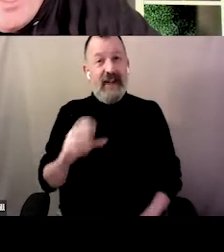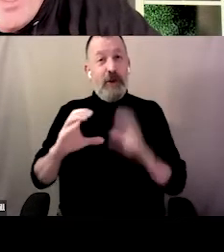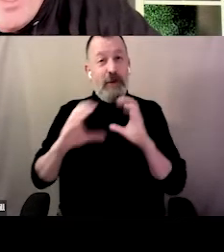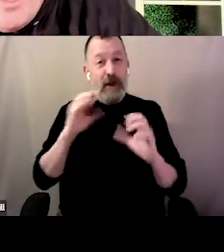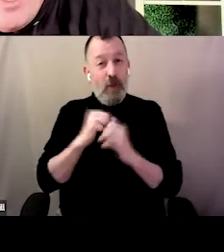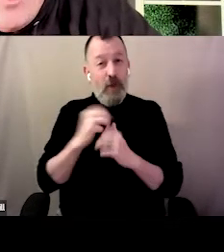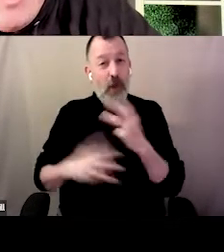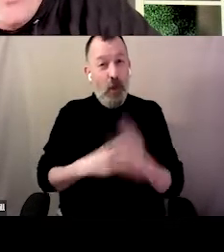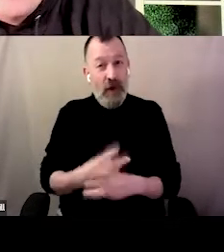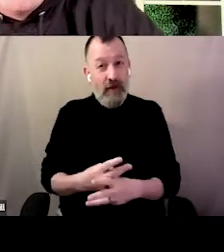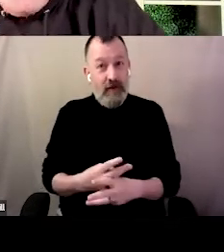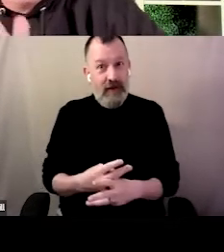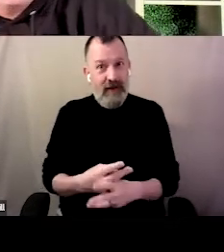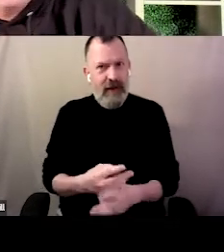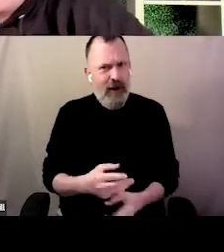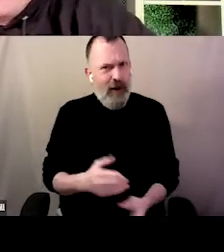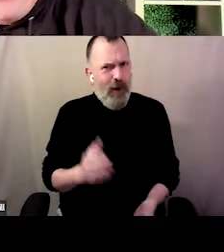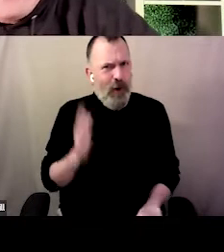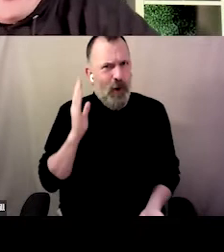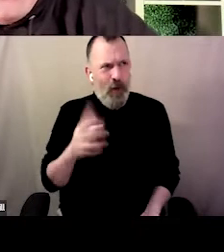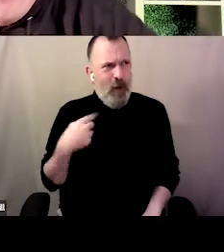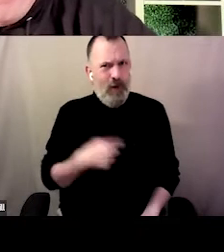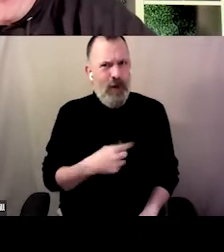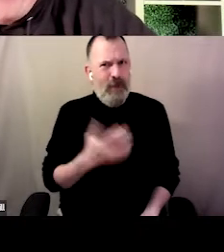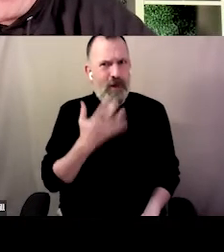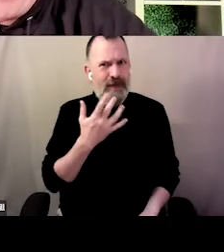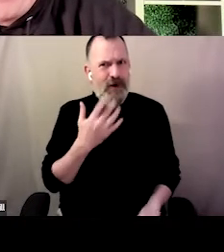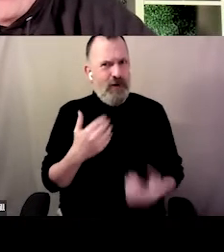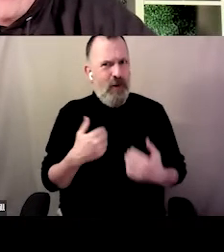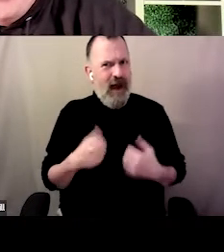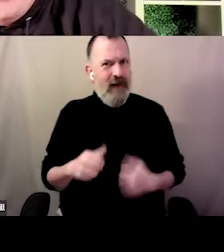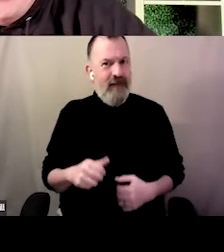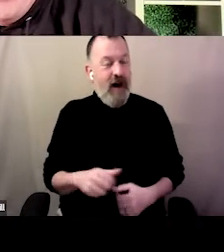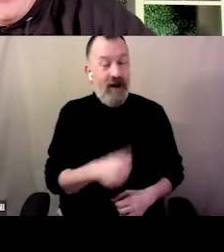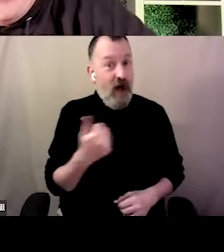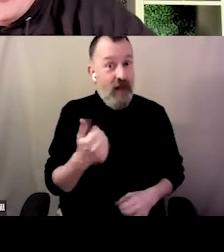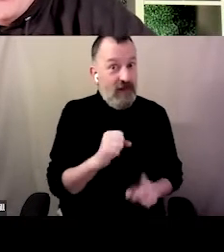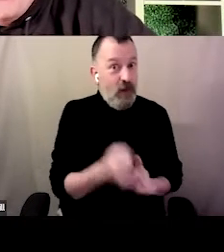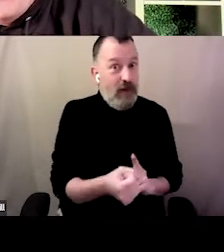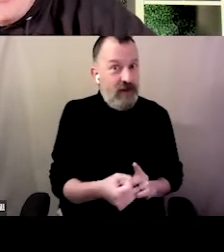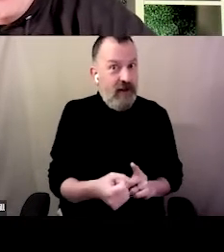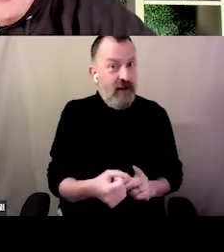CalebBarlow: Would we rather be in a scenario where we, you know, and it